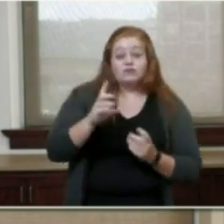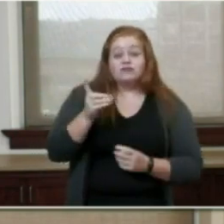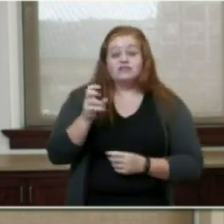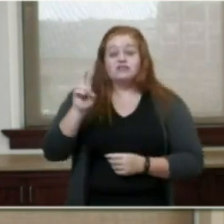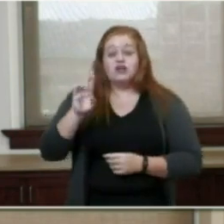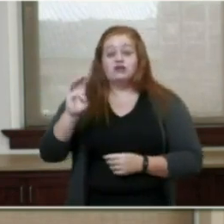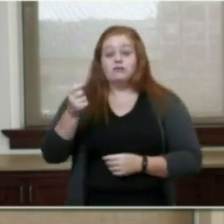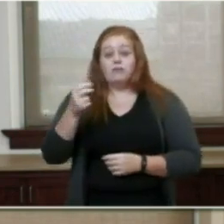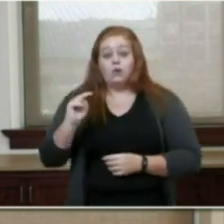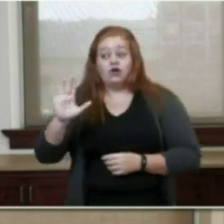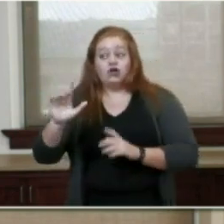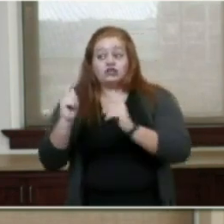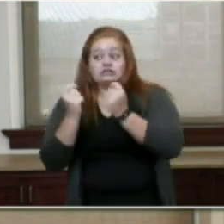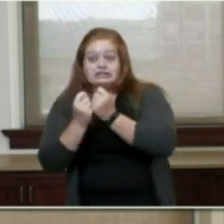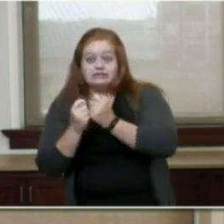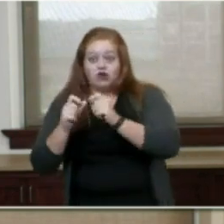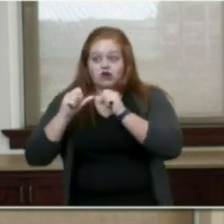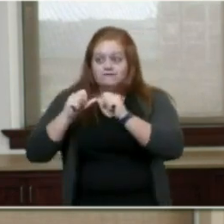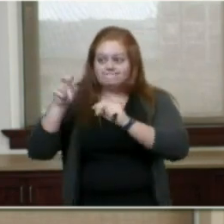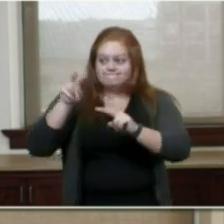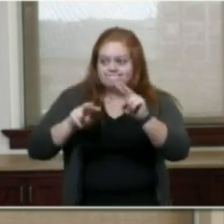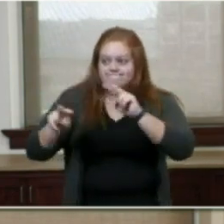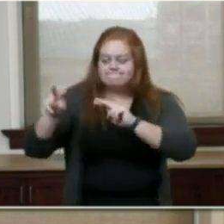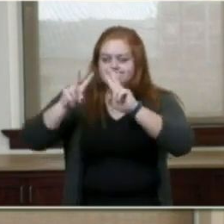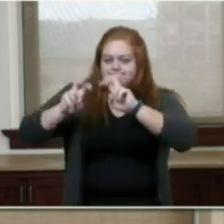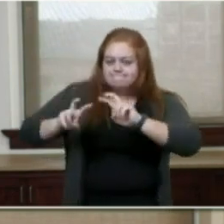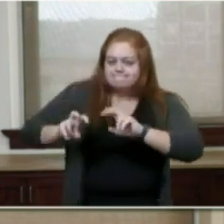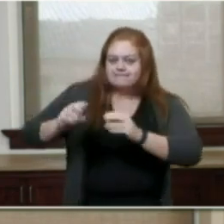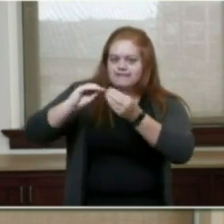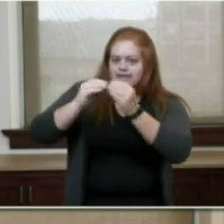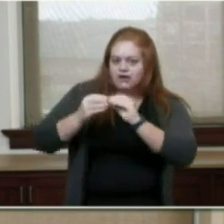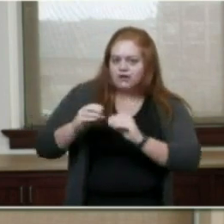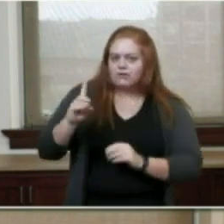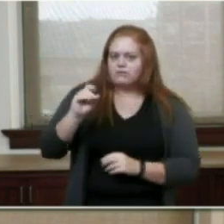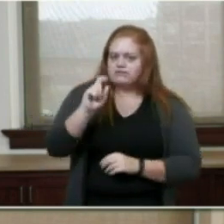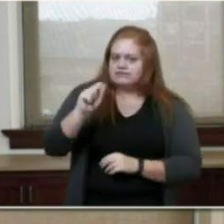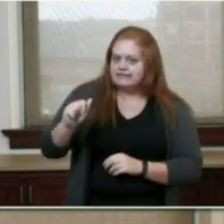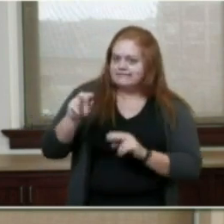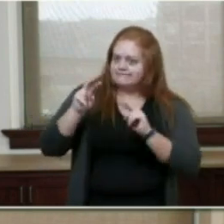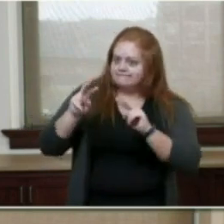team are continuing to look at data and continuing to look at uh what's